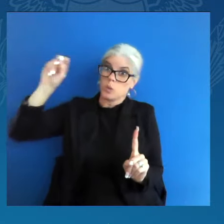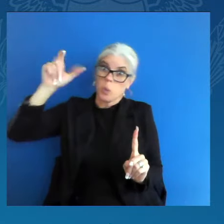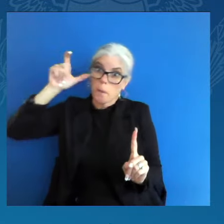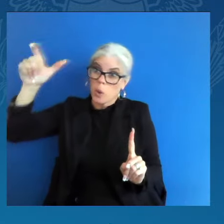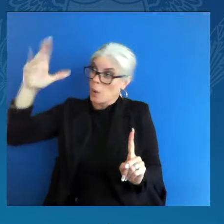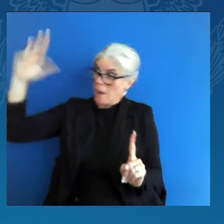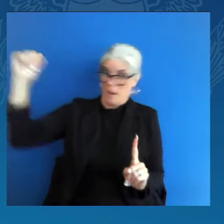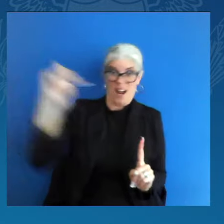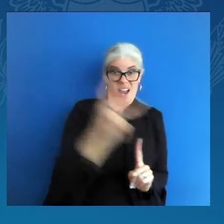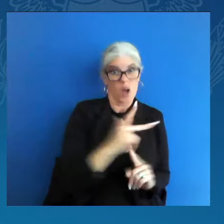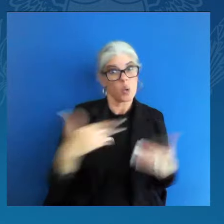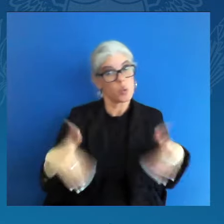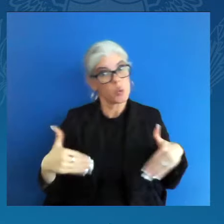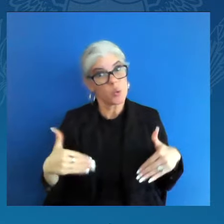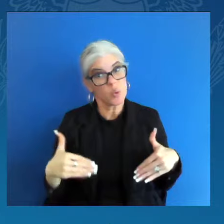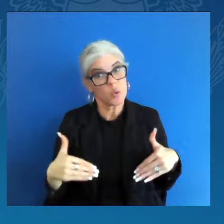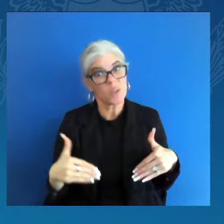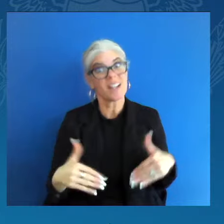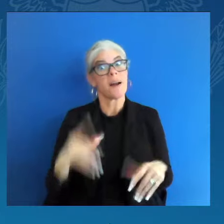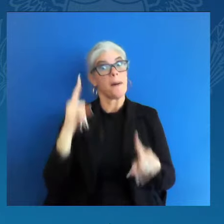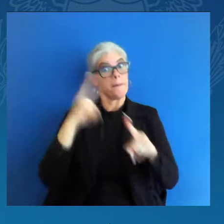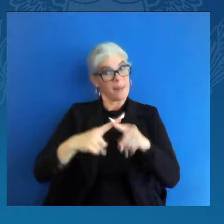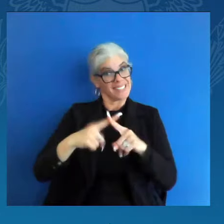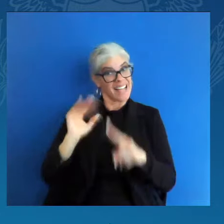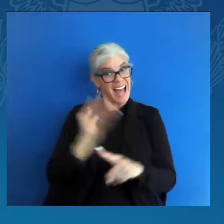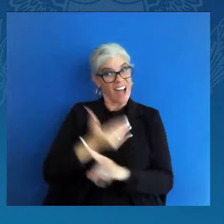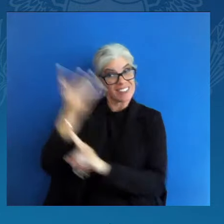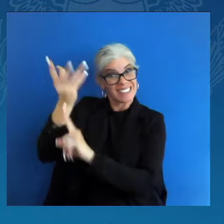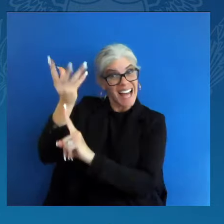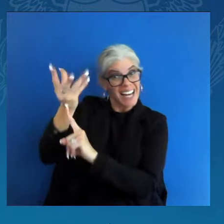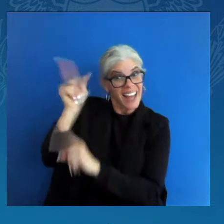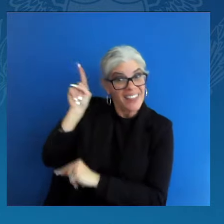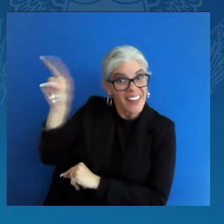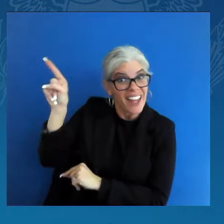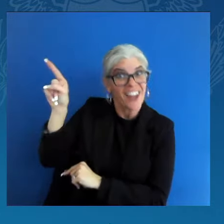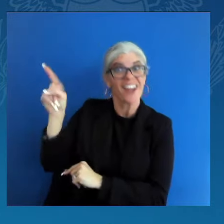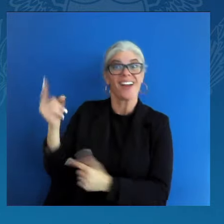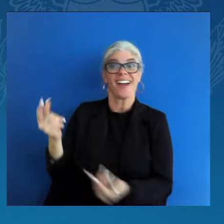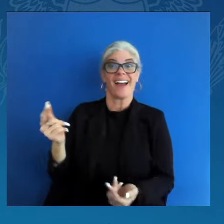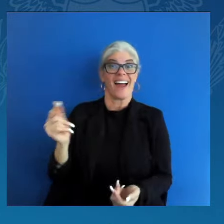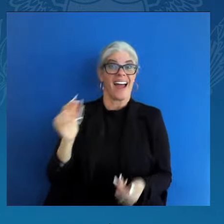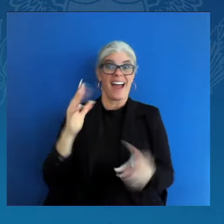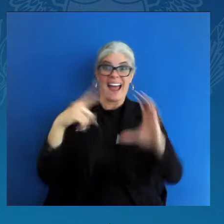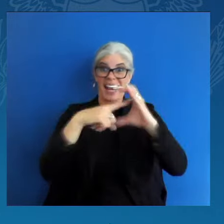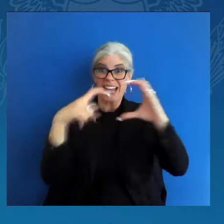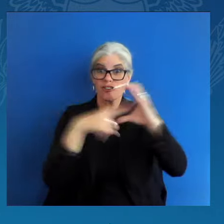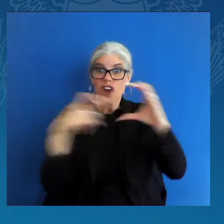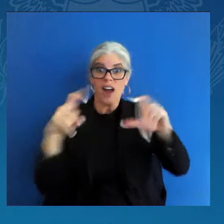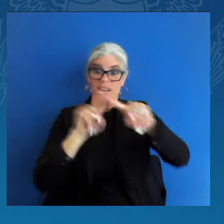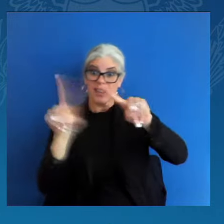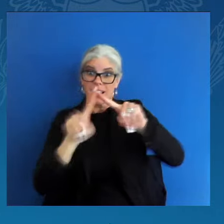Leveraging the capabilities and assets of our interagency and international partners, including the European Space Agency,